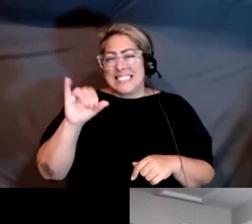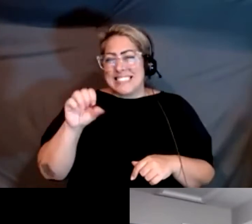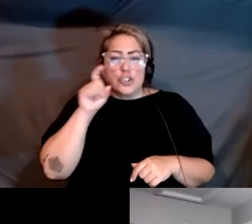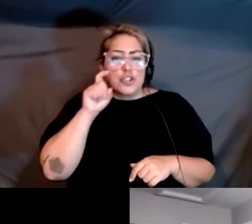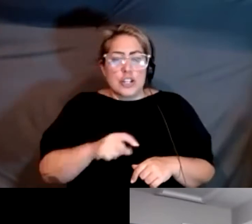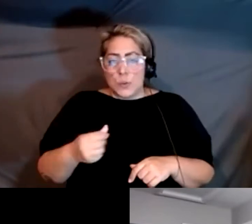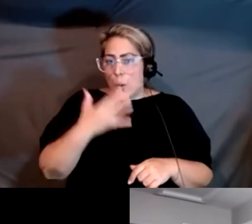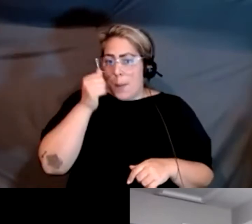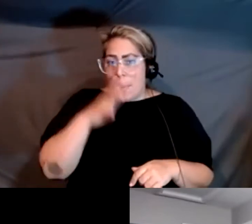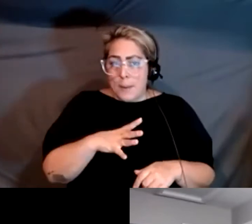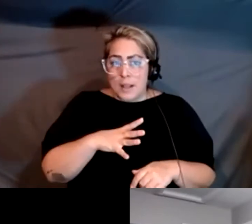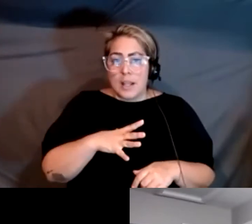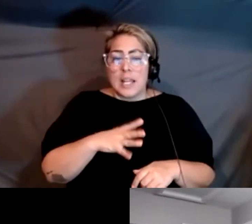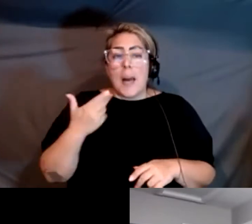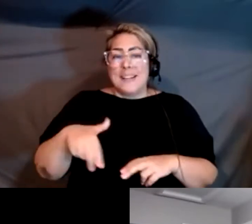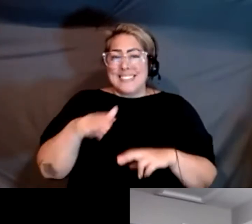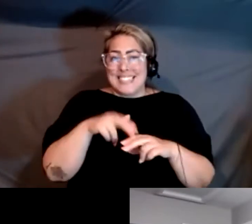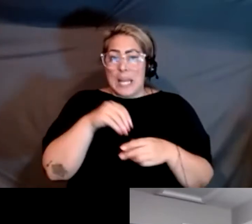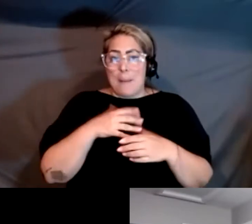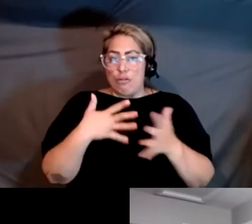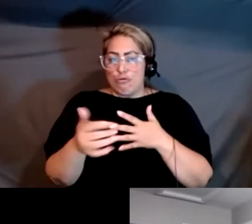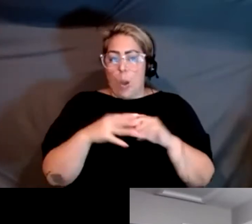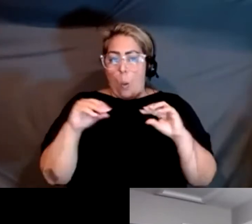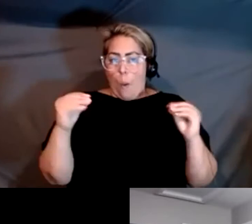in my gray office. I am currently in New